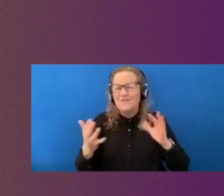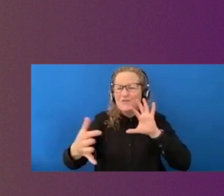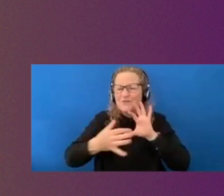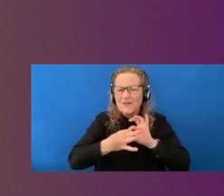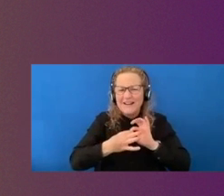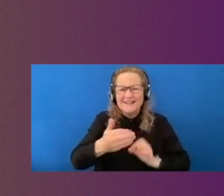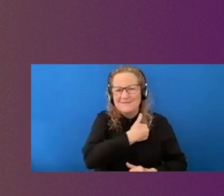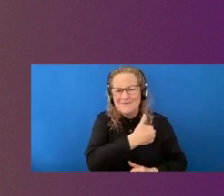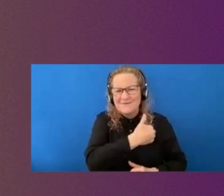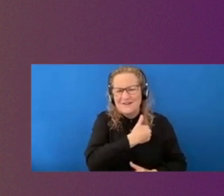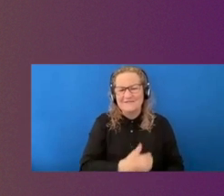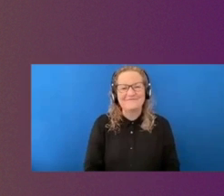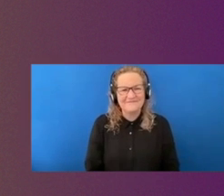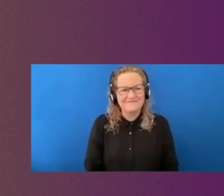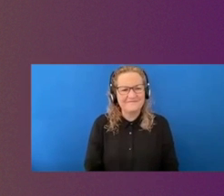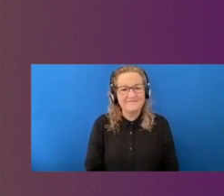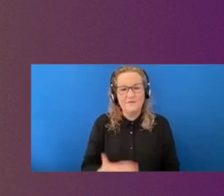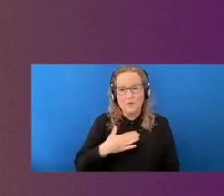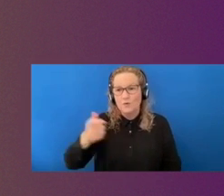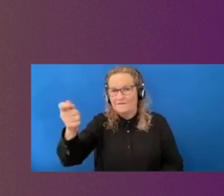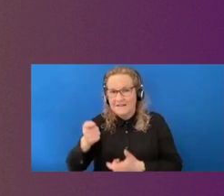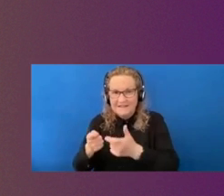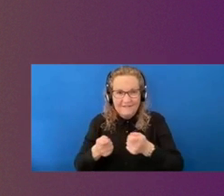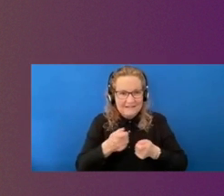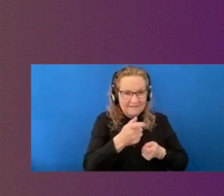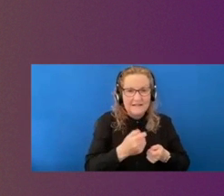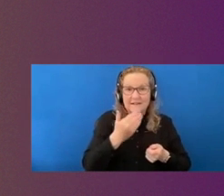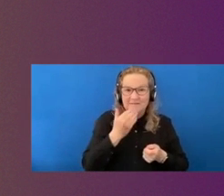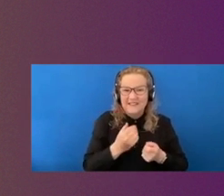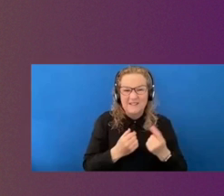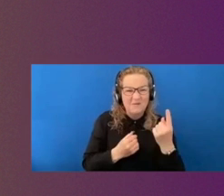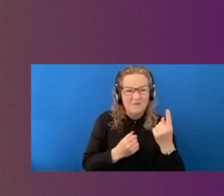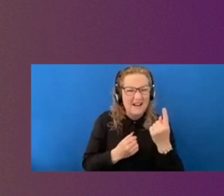i'd like to invite each of our panelists to give a quick one to two sentence description of